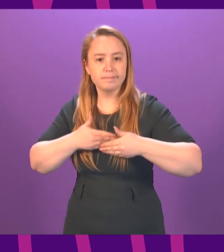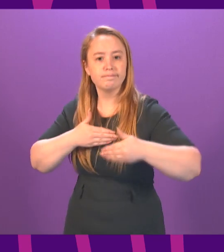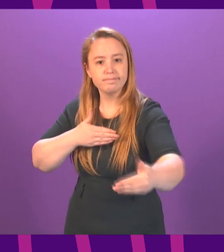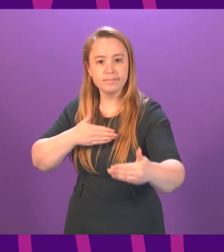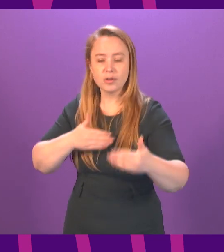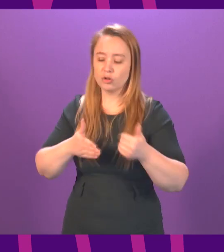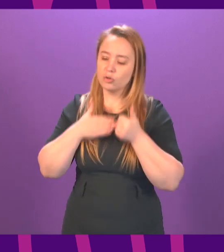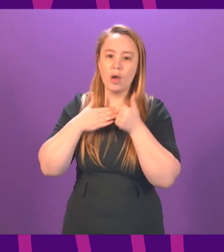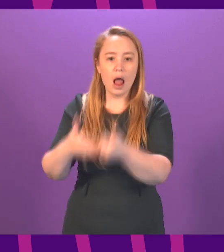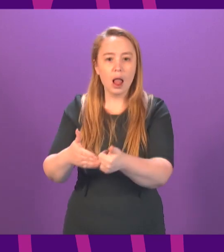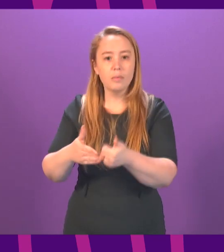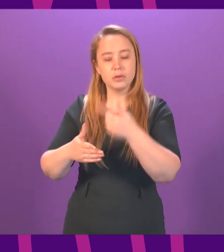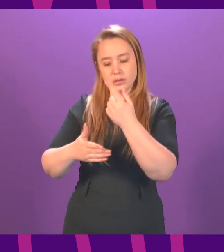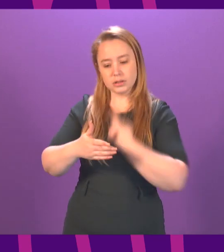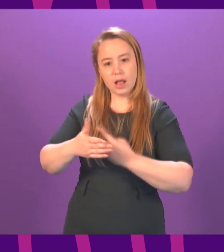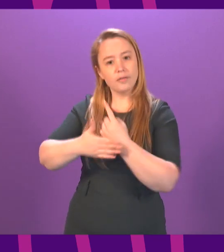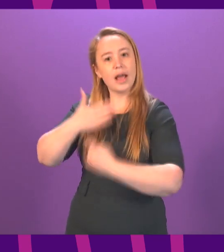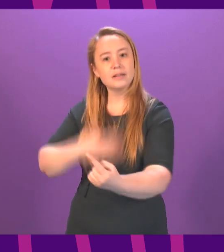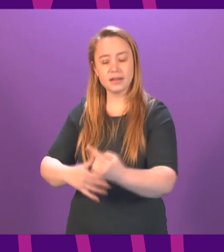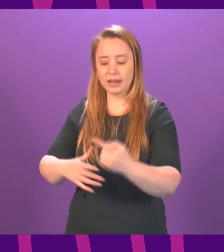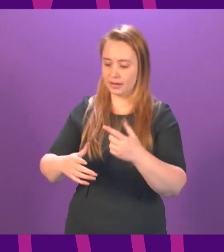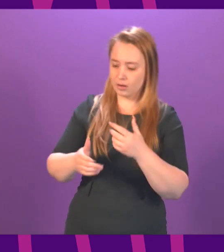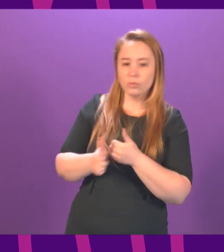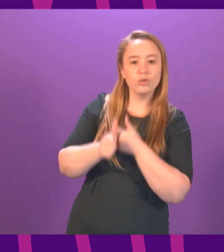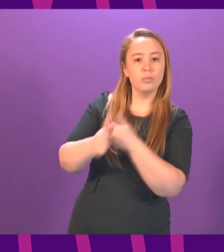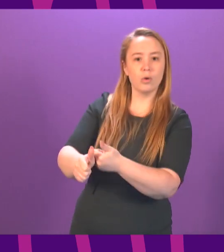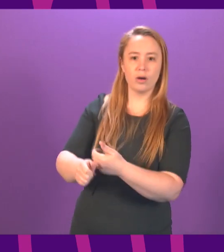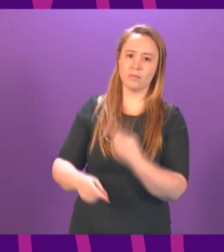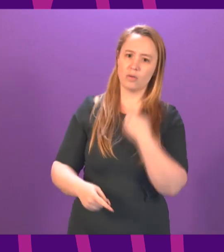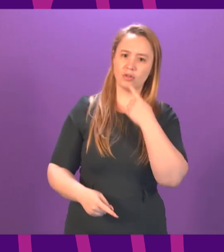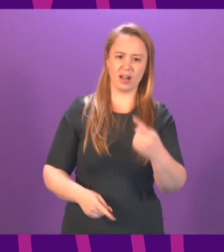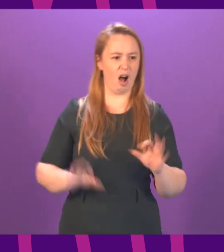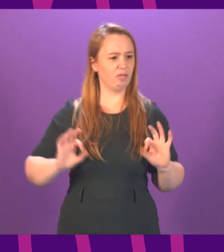but it is simply not true to say that no support is available to them.